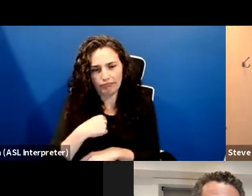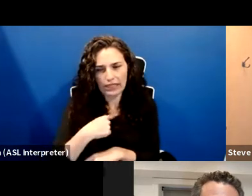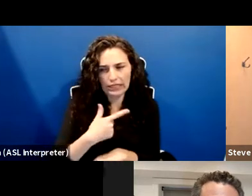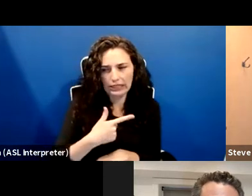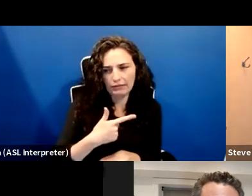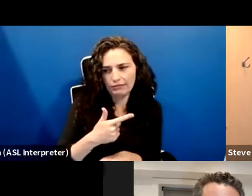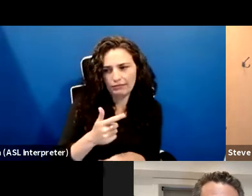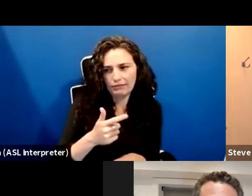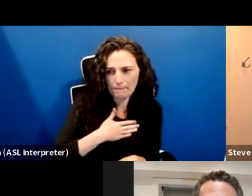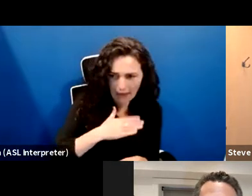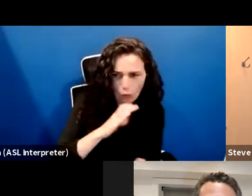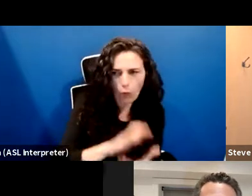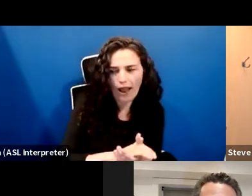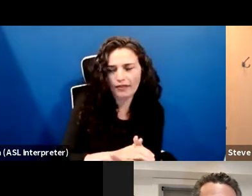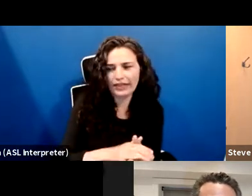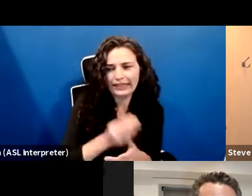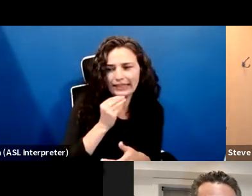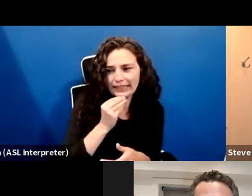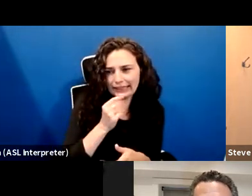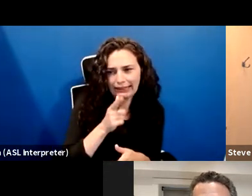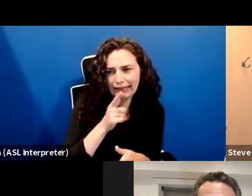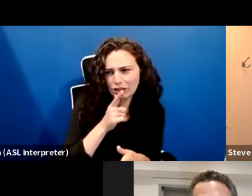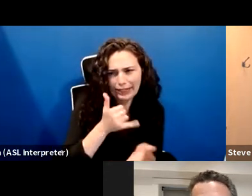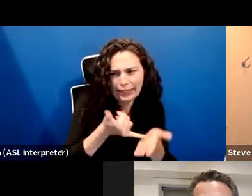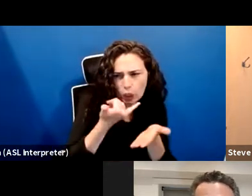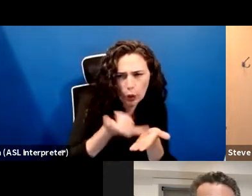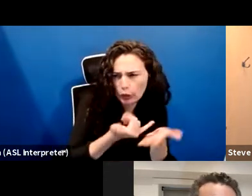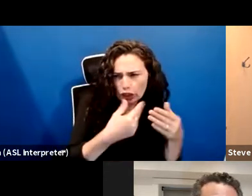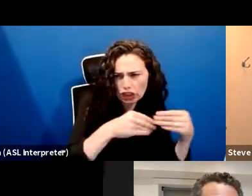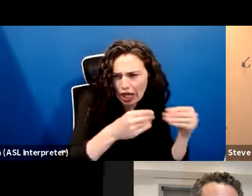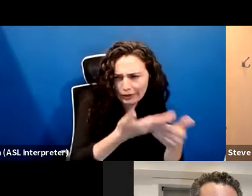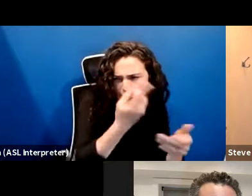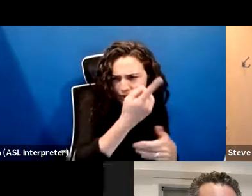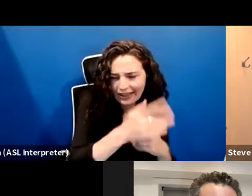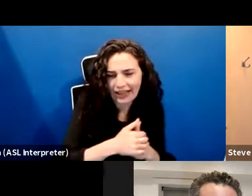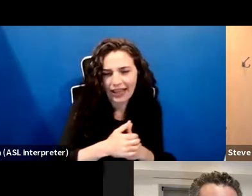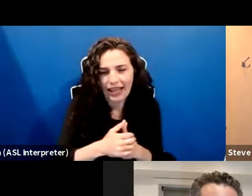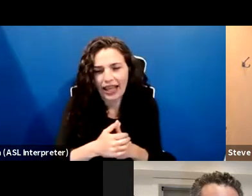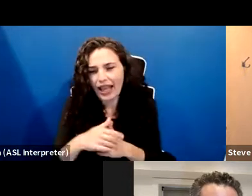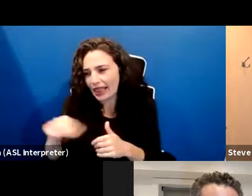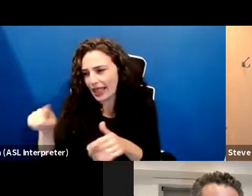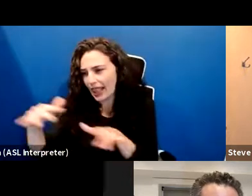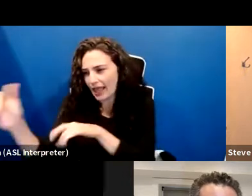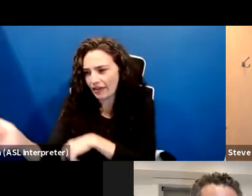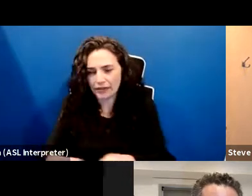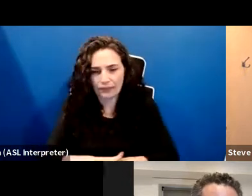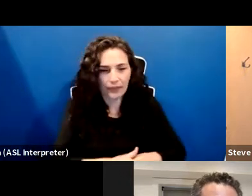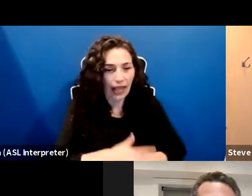And after the, you know he left, my wife ran into somebody in Scarsdale,